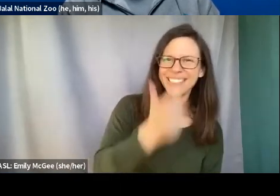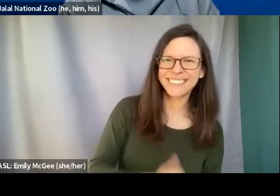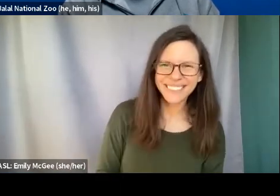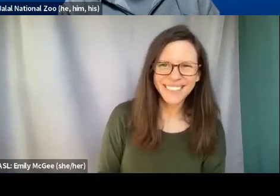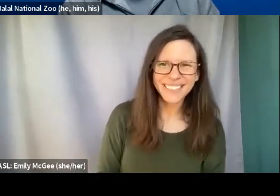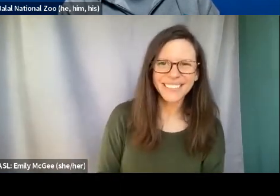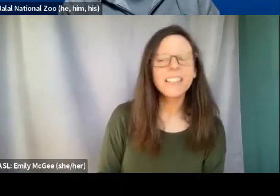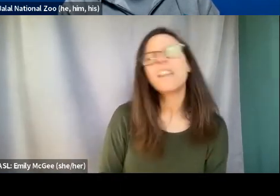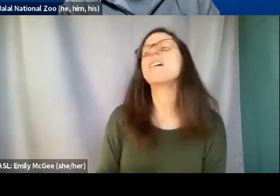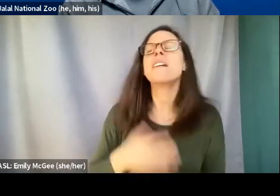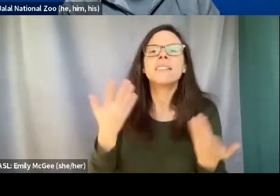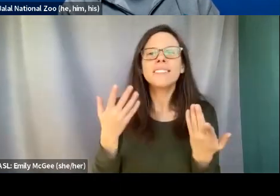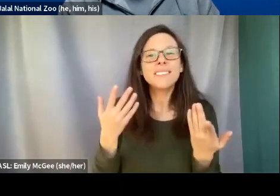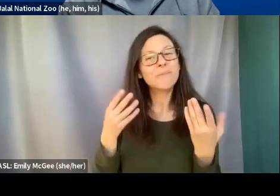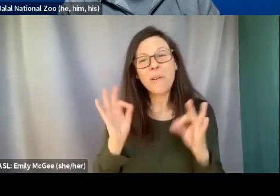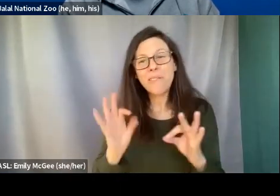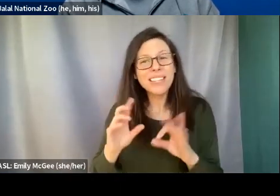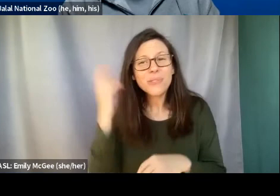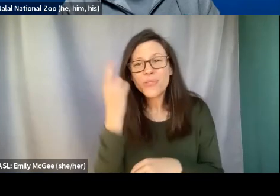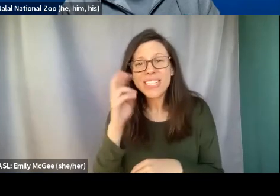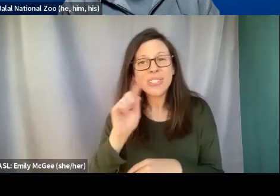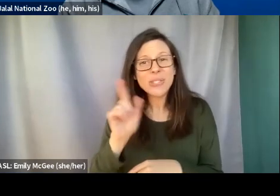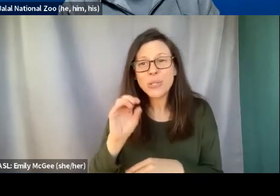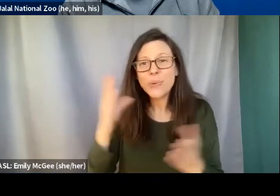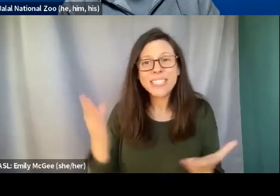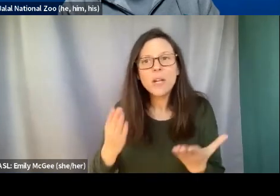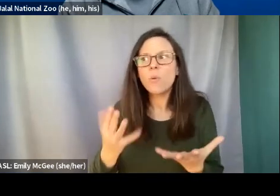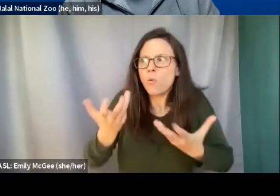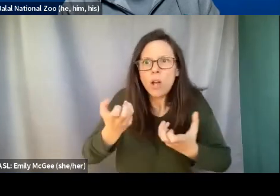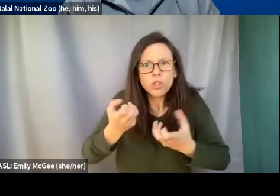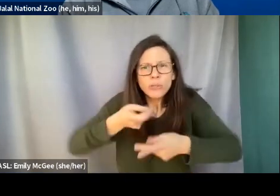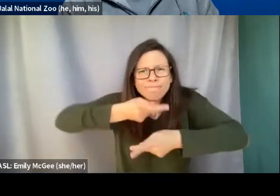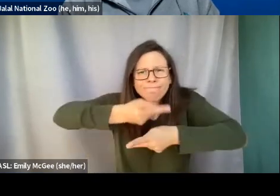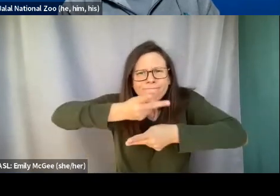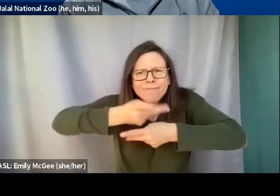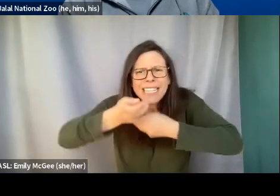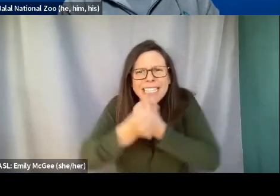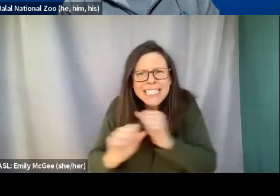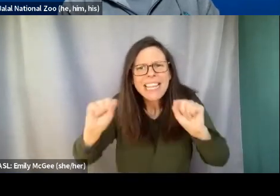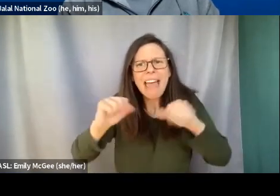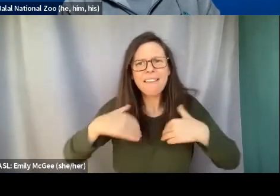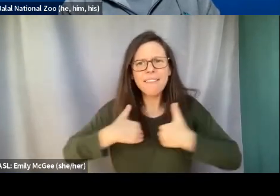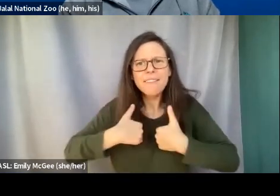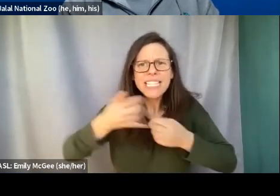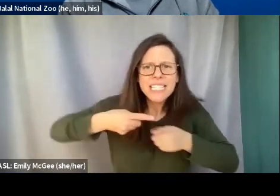the reason the zoo is here, our mission to save species, and by you monitoring and maintaining